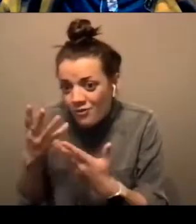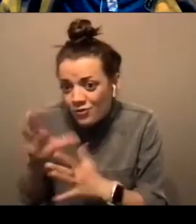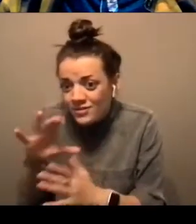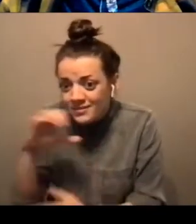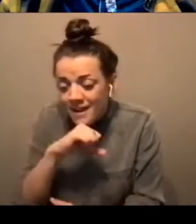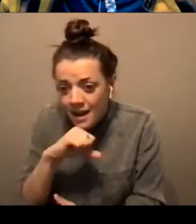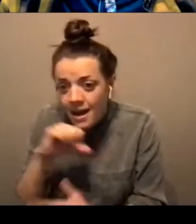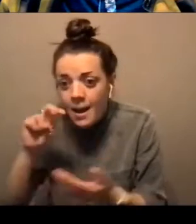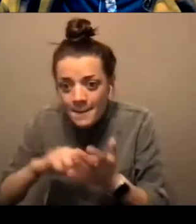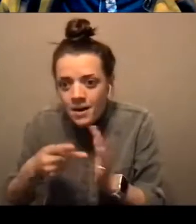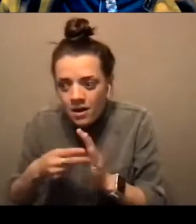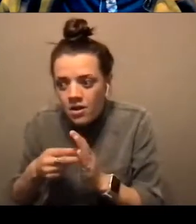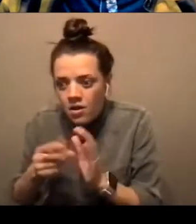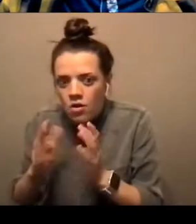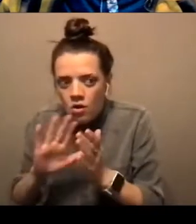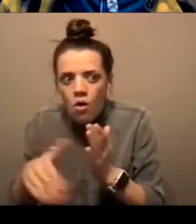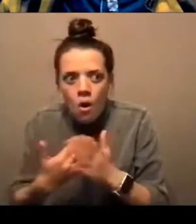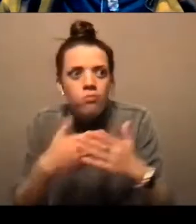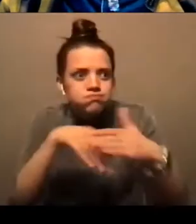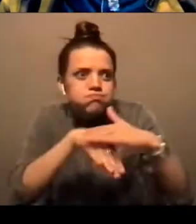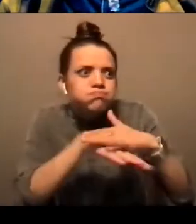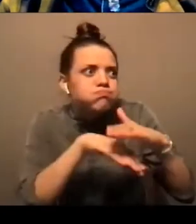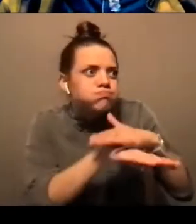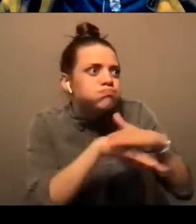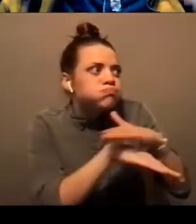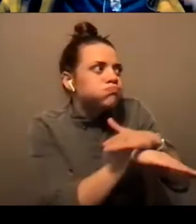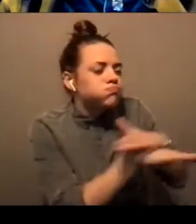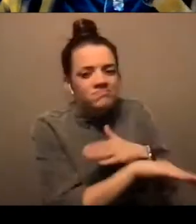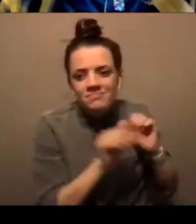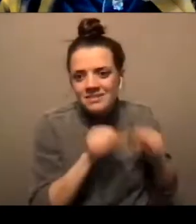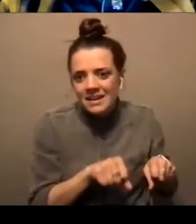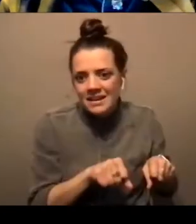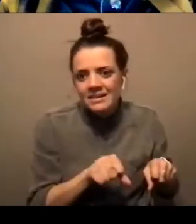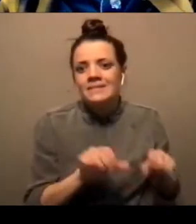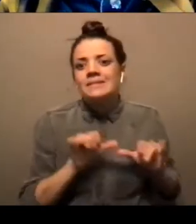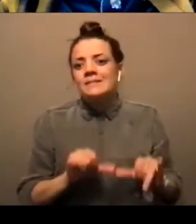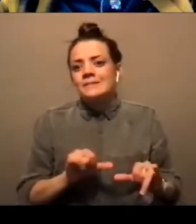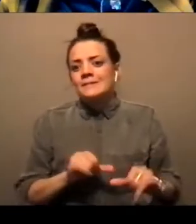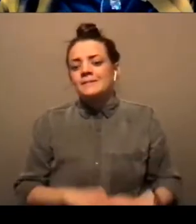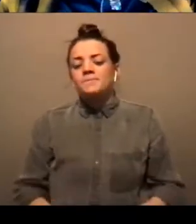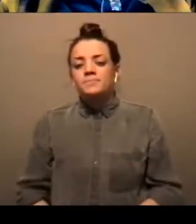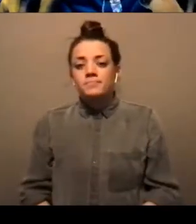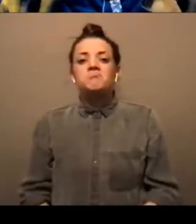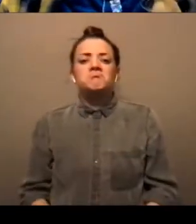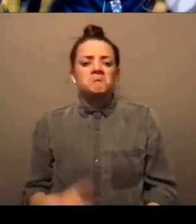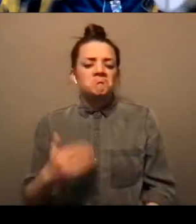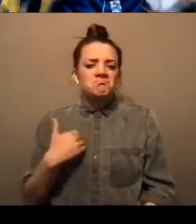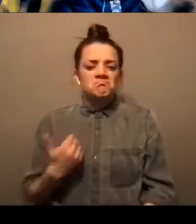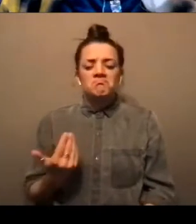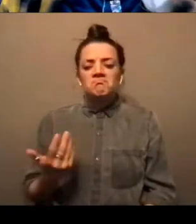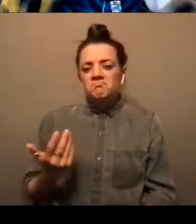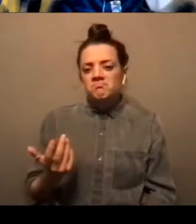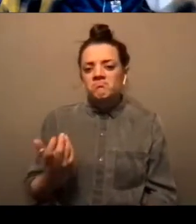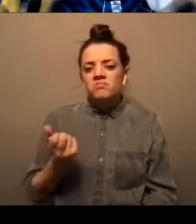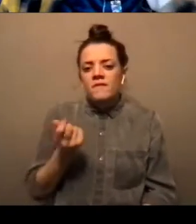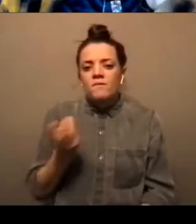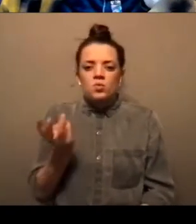that use that password. And so there's a few things that you can do about this.